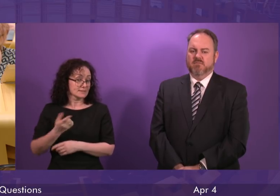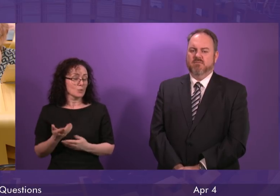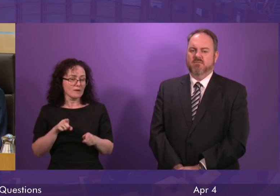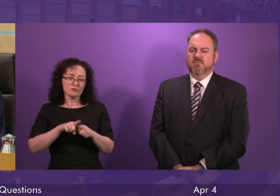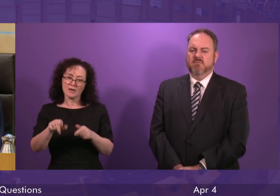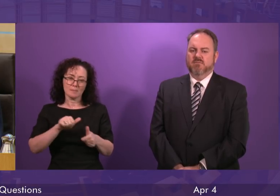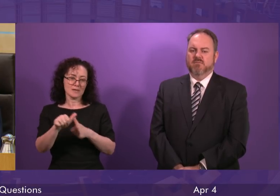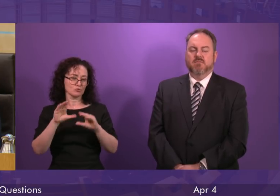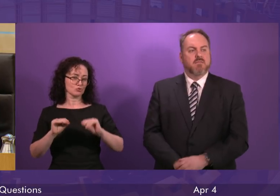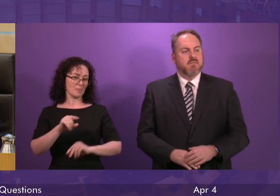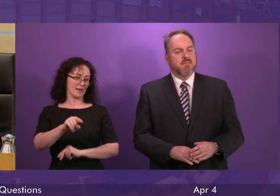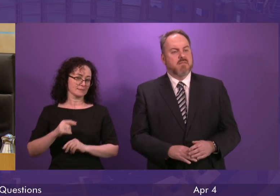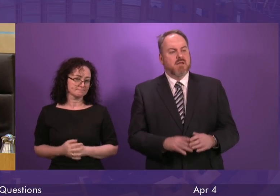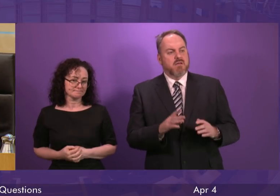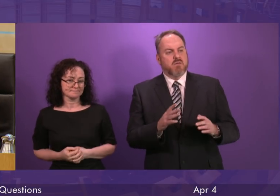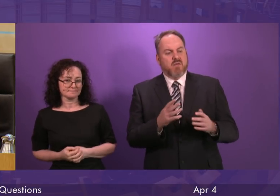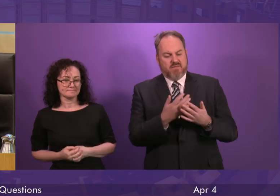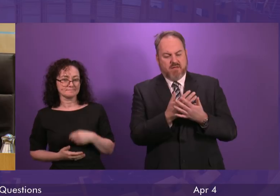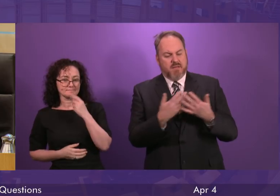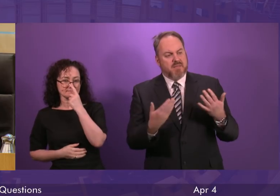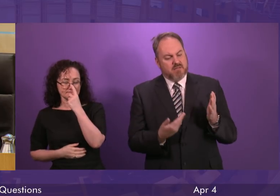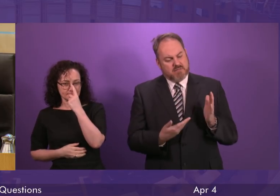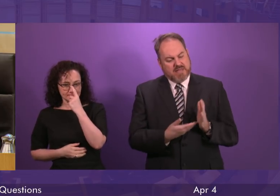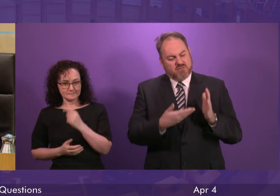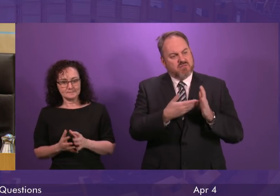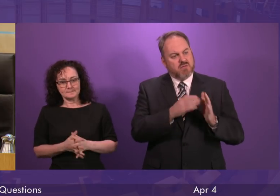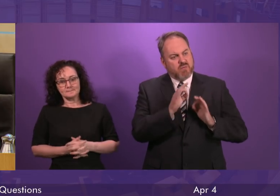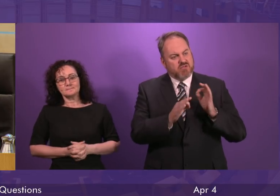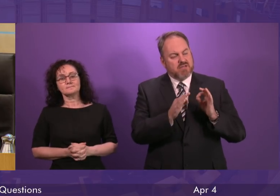The Presiding Officer (Ken Macintosh): There are a number of constituency supplementaries.